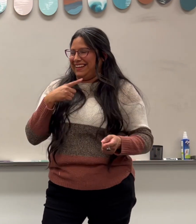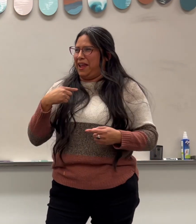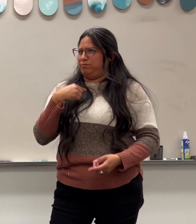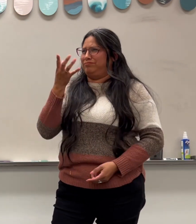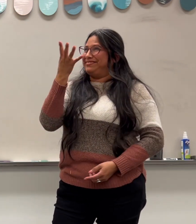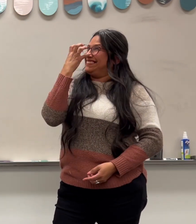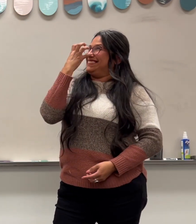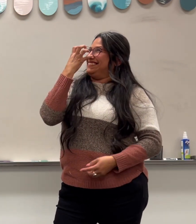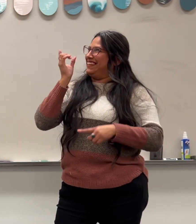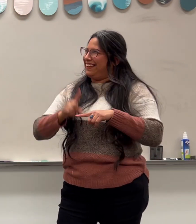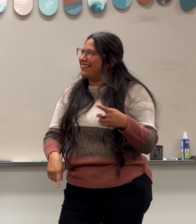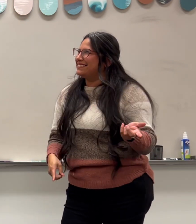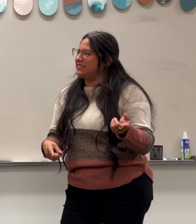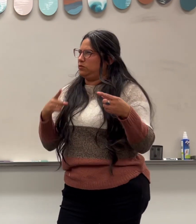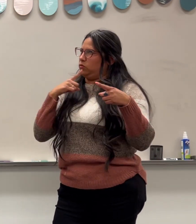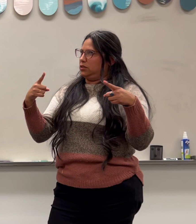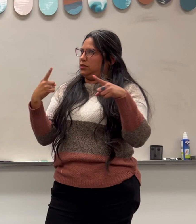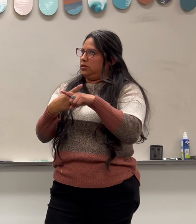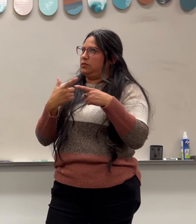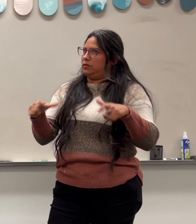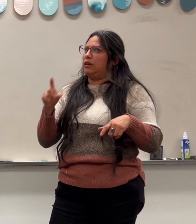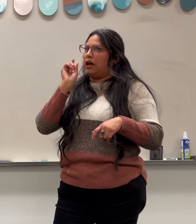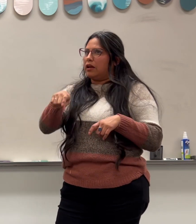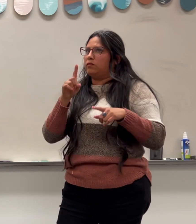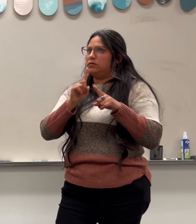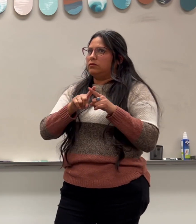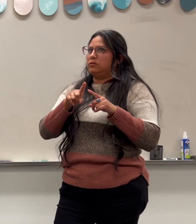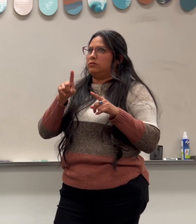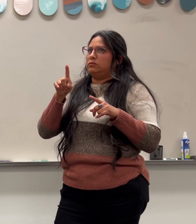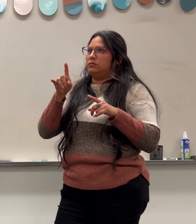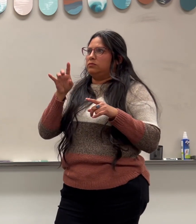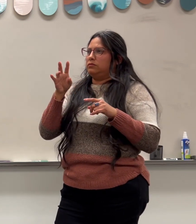you can't do that it doesn't work and you can't smile and say I'm mad because those two contradict